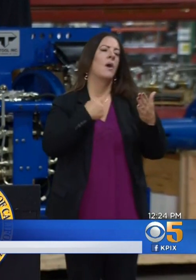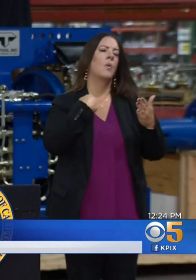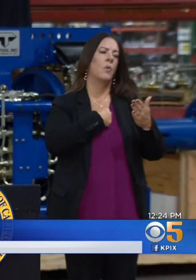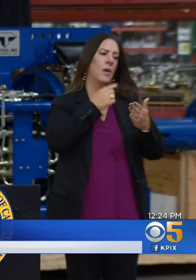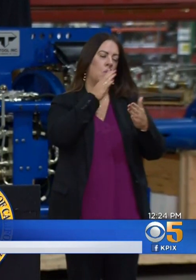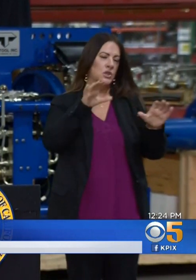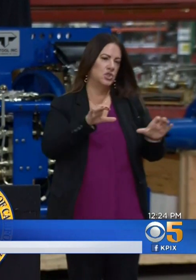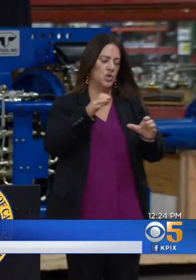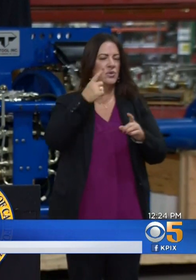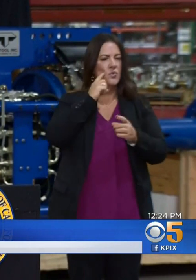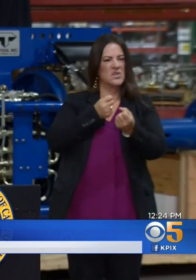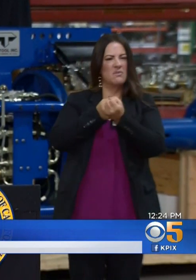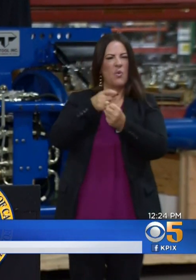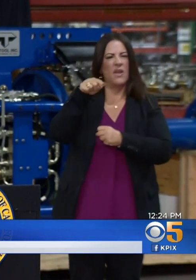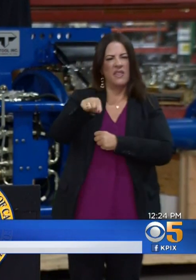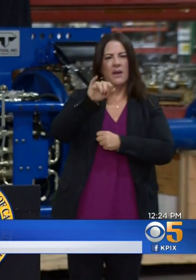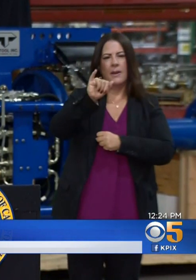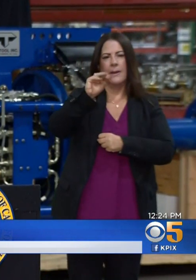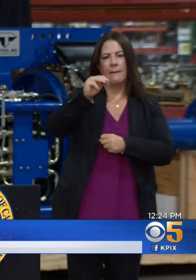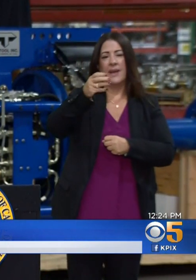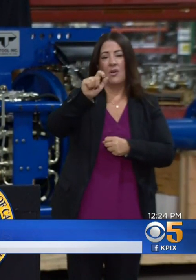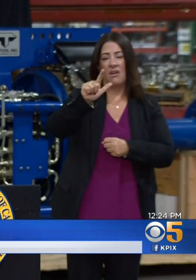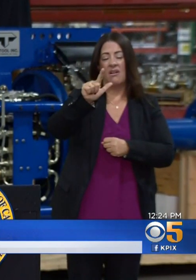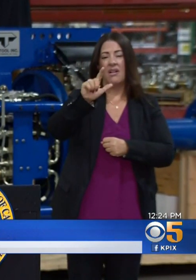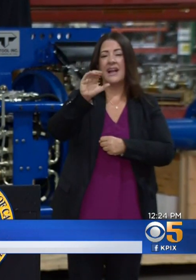THIS OPPORTUNITY TO TALK A LITTLE BIT ABOUT IMPERIAL